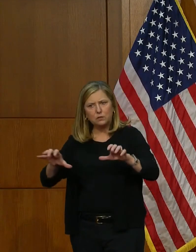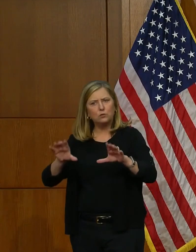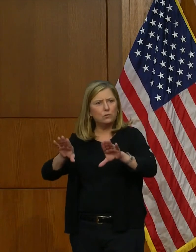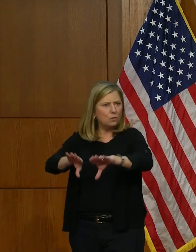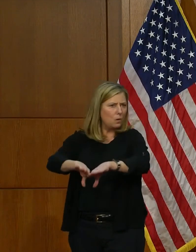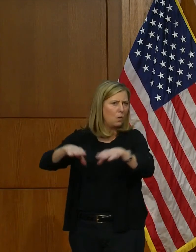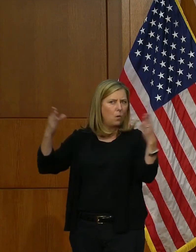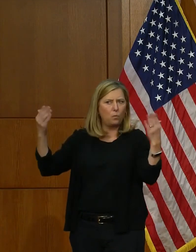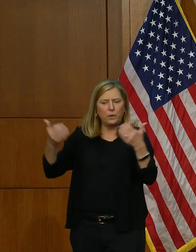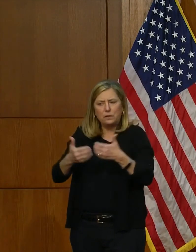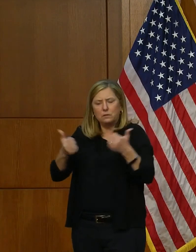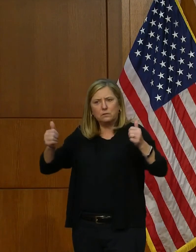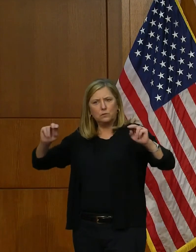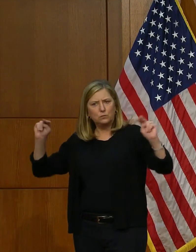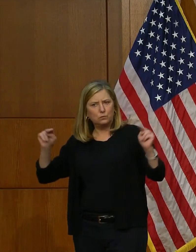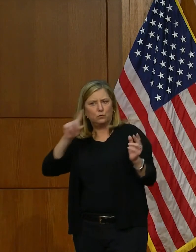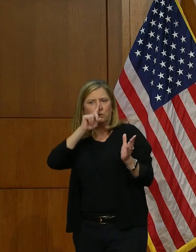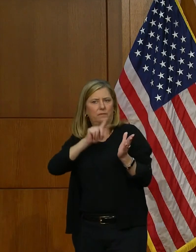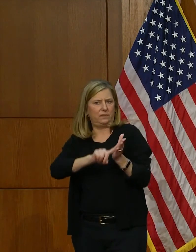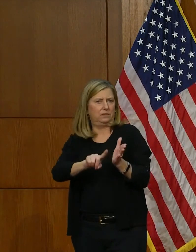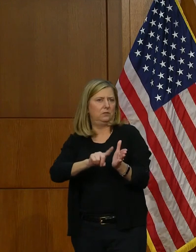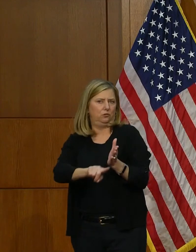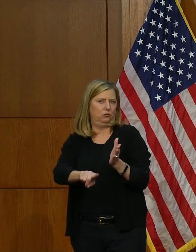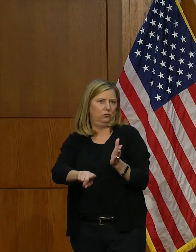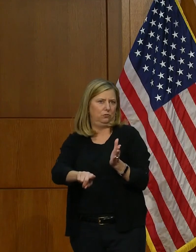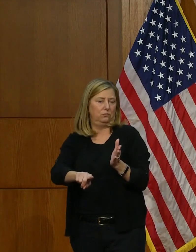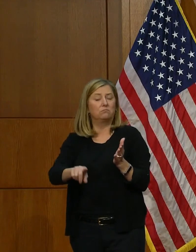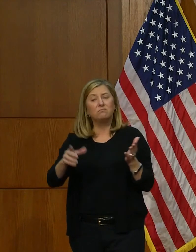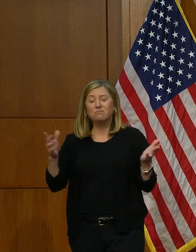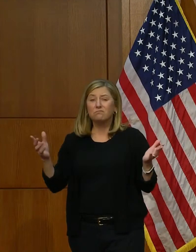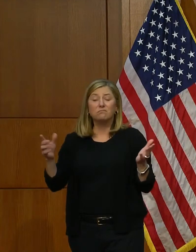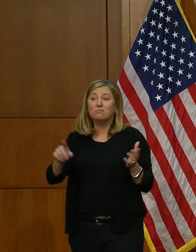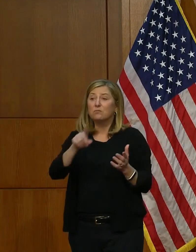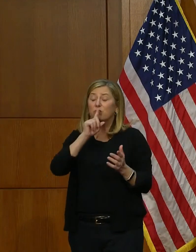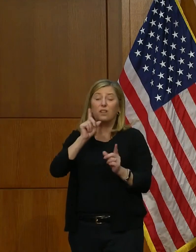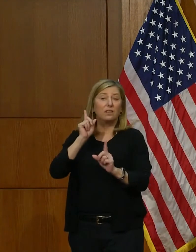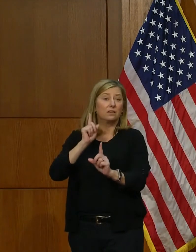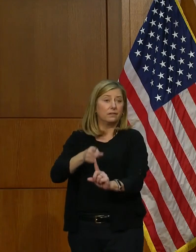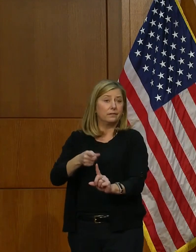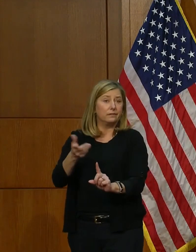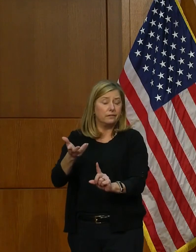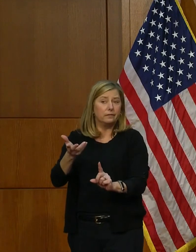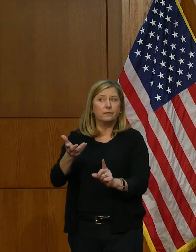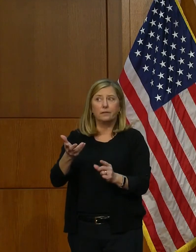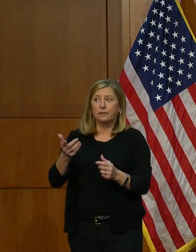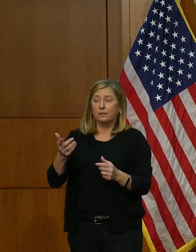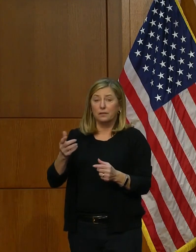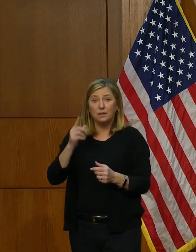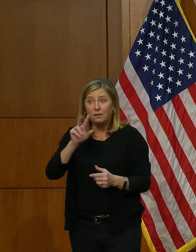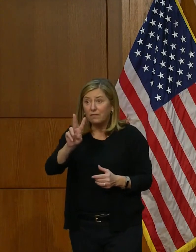HAVE RETAINED TO DO AND OPEN AN